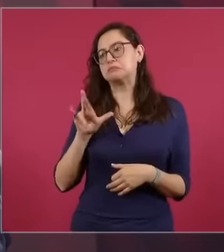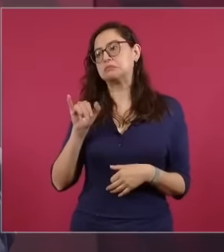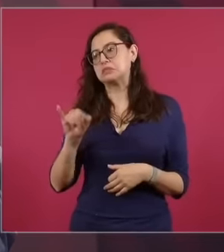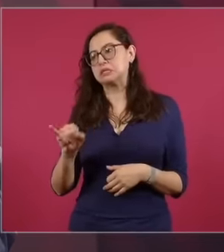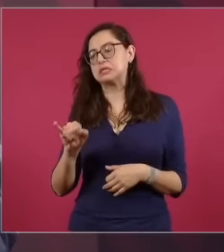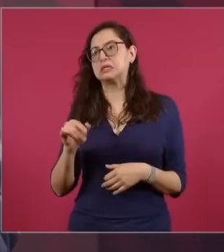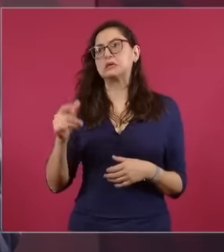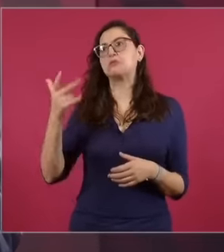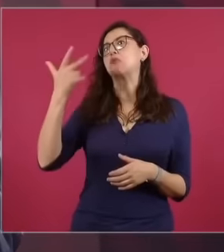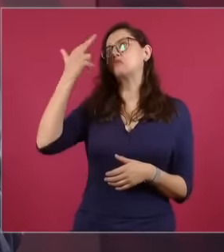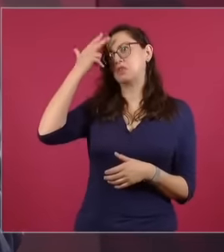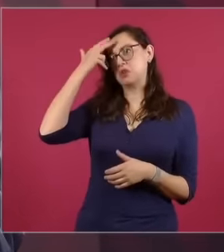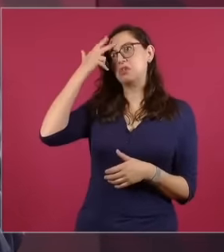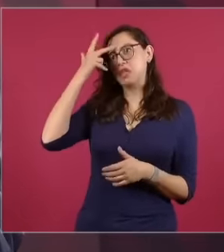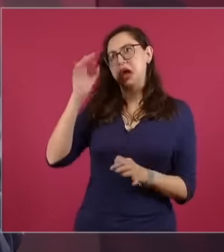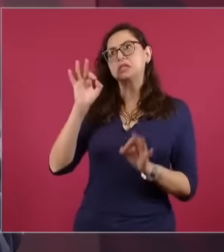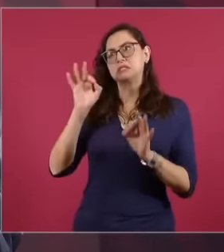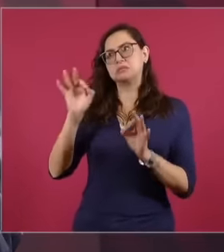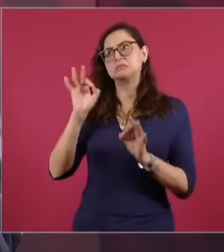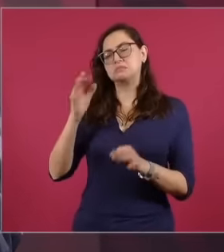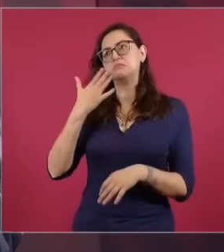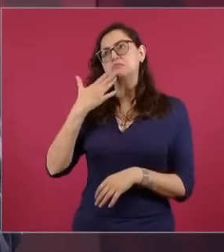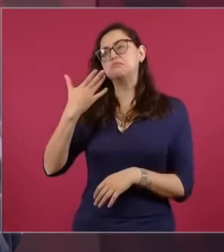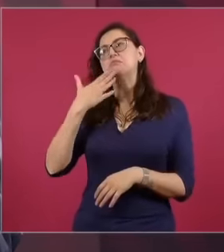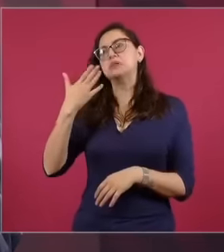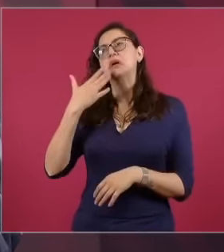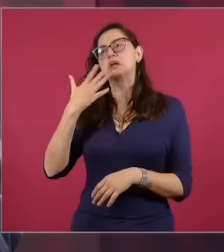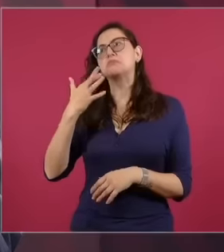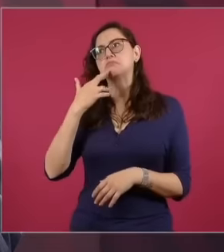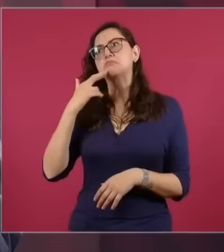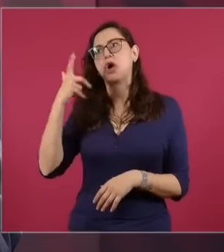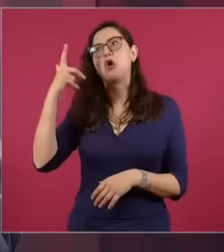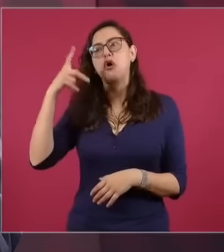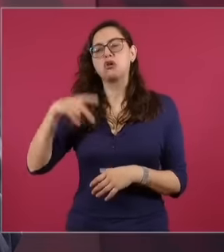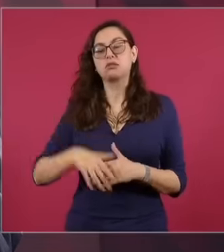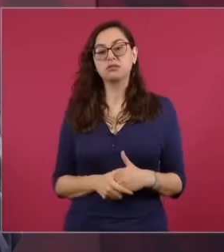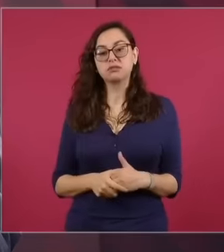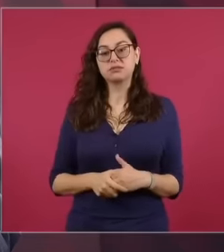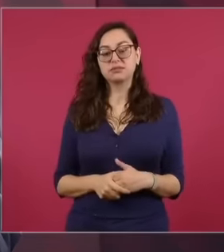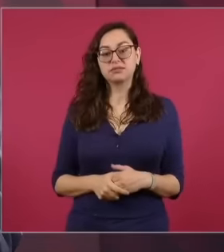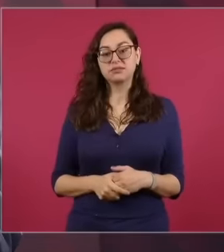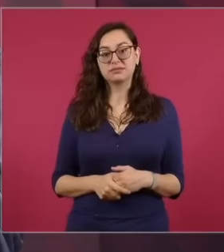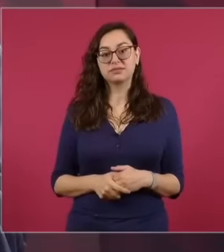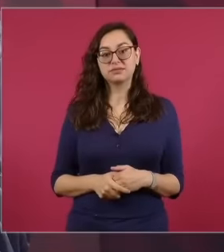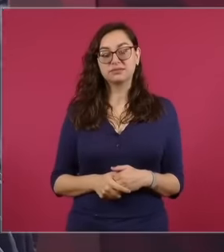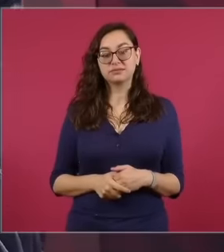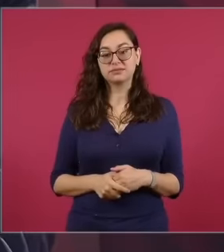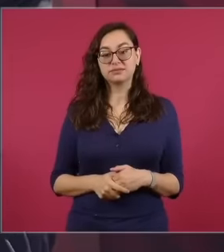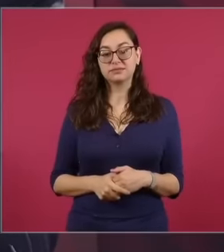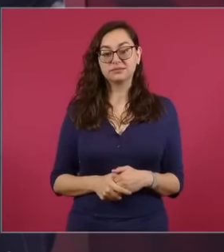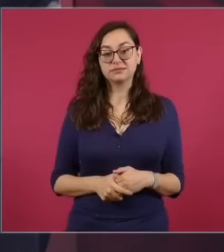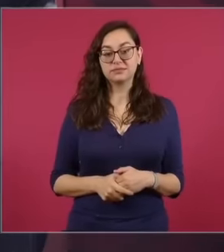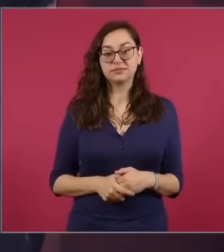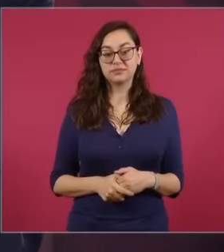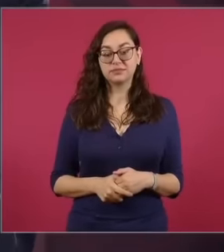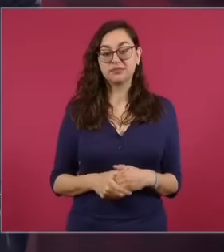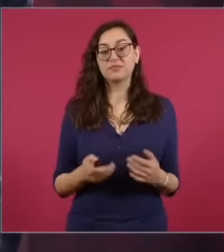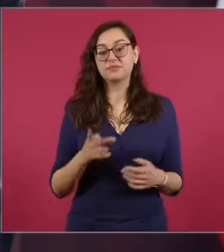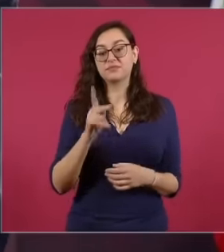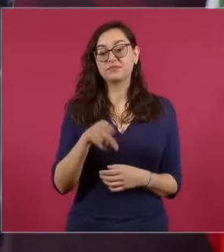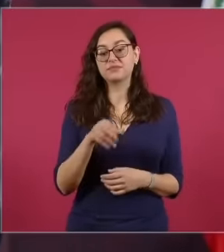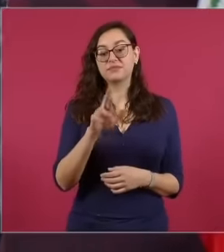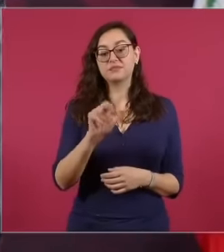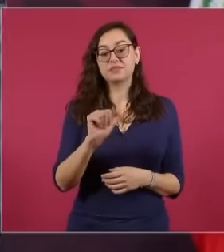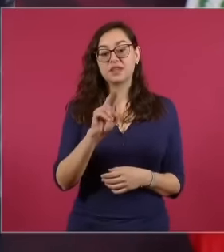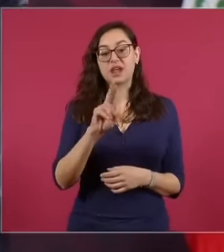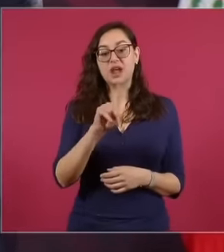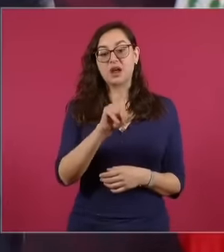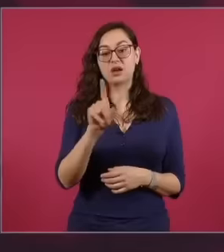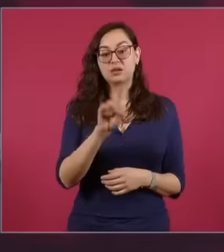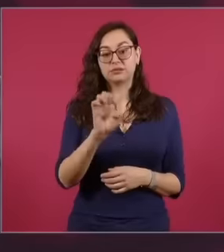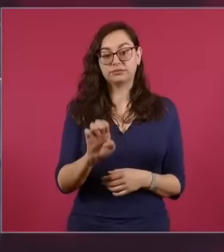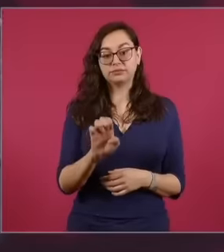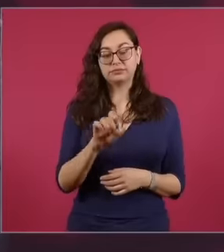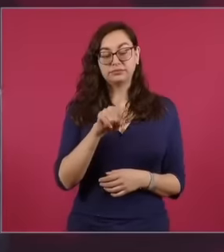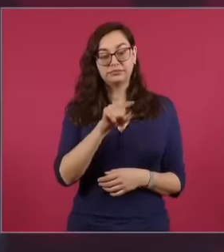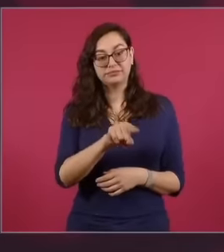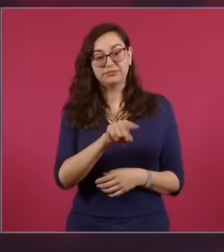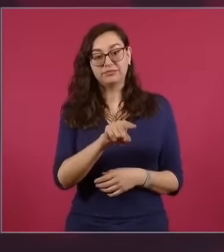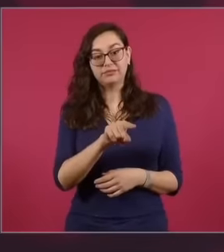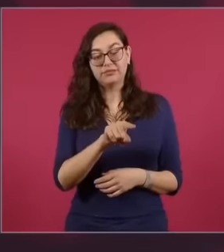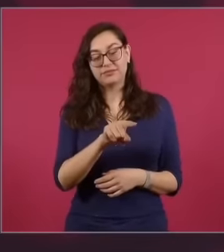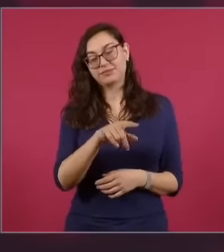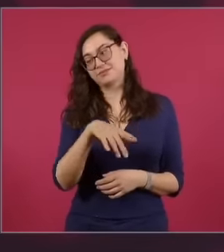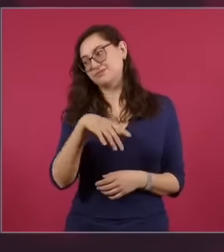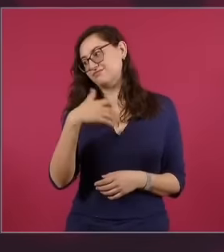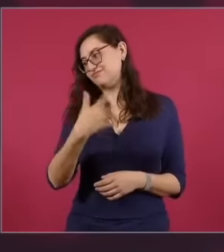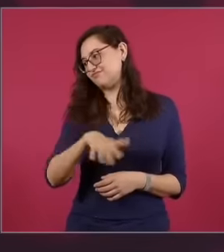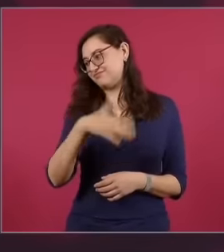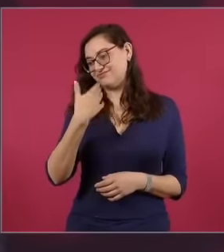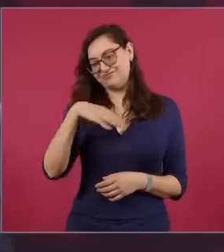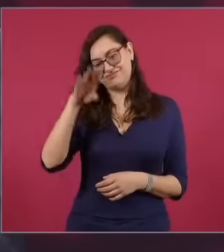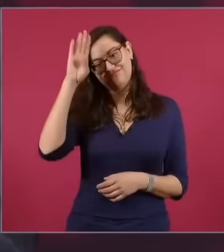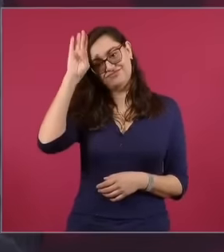that now there is no democracy and that the PRI was better